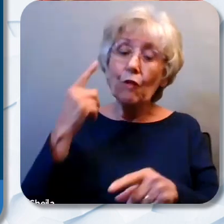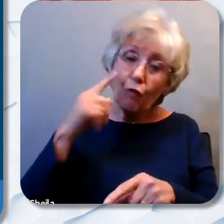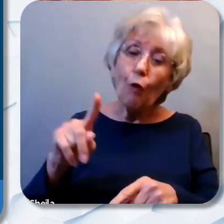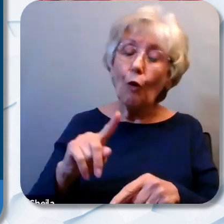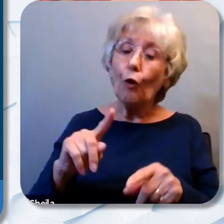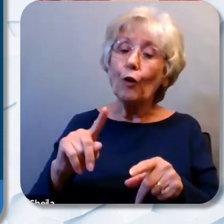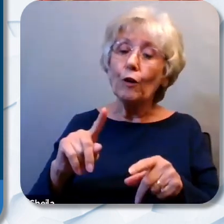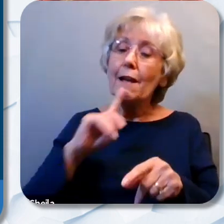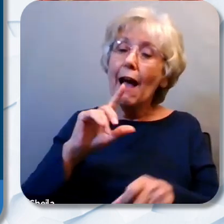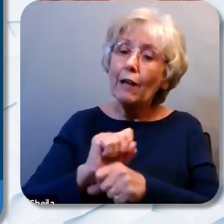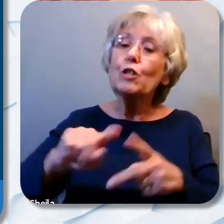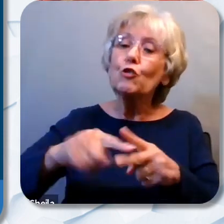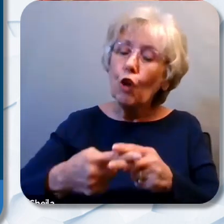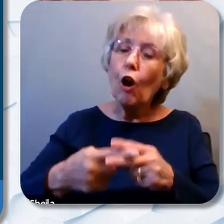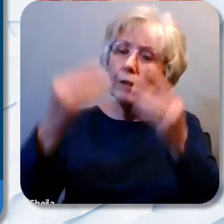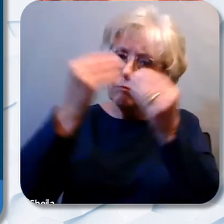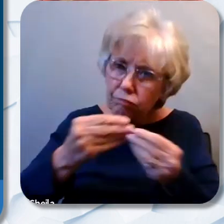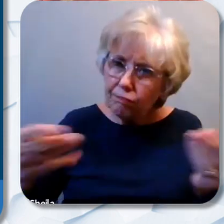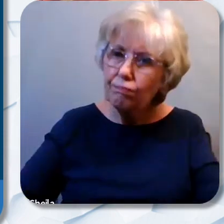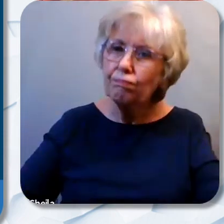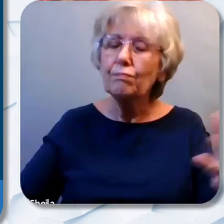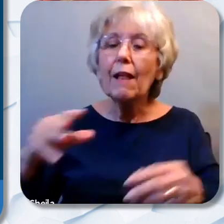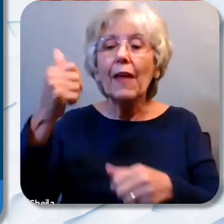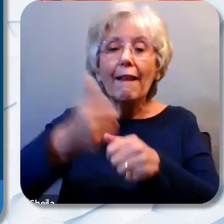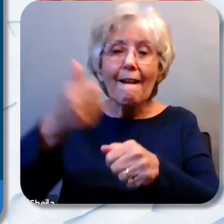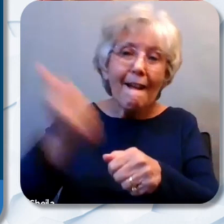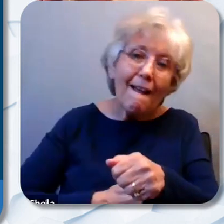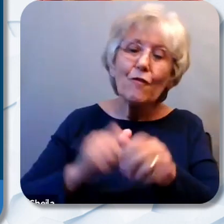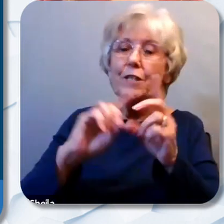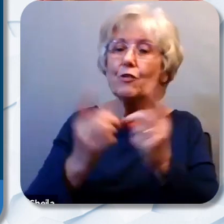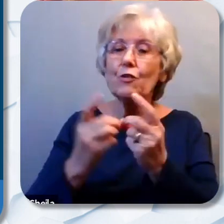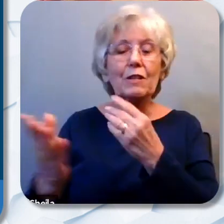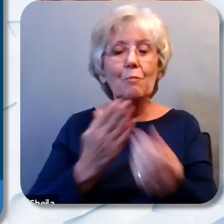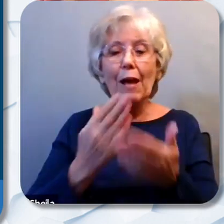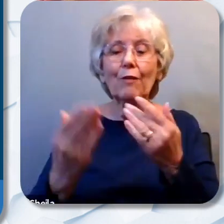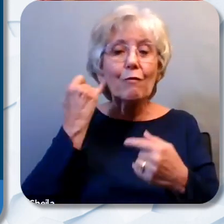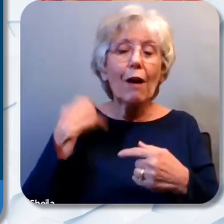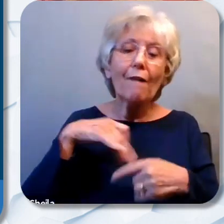start to spread the word that every district, no matter if you have a CSP program or not,